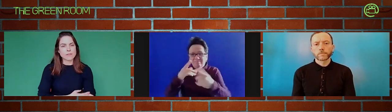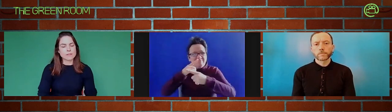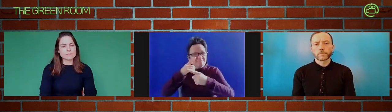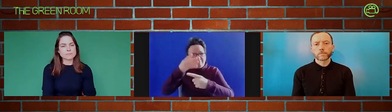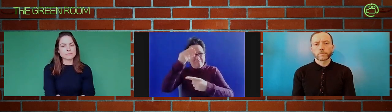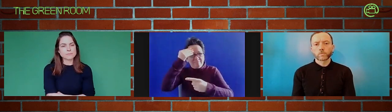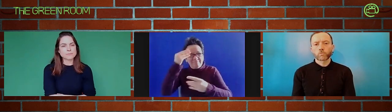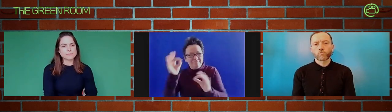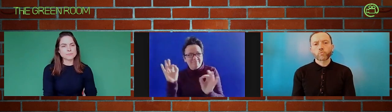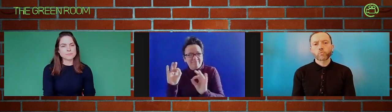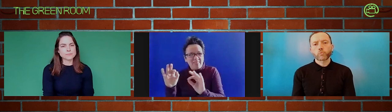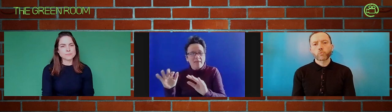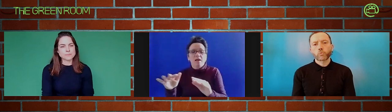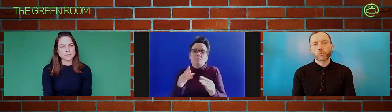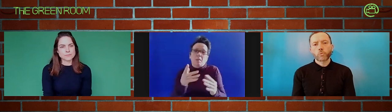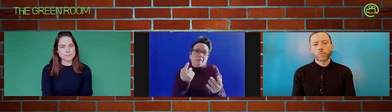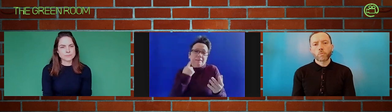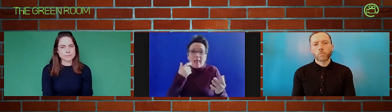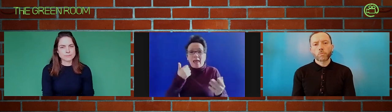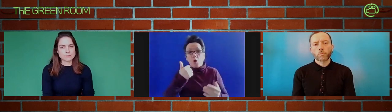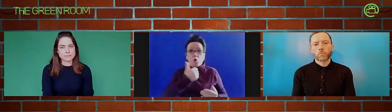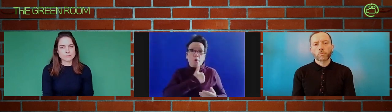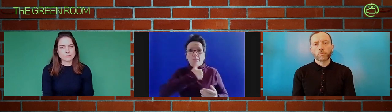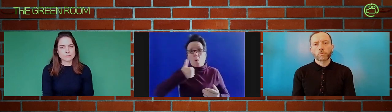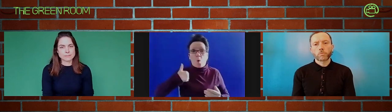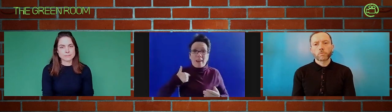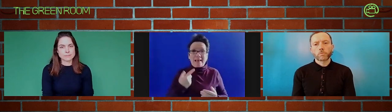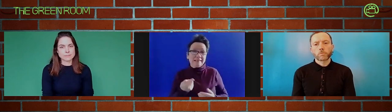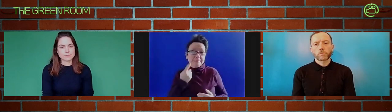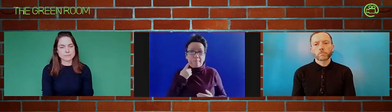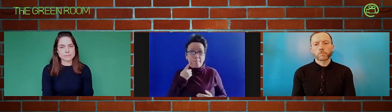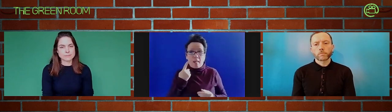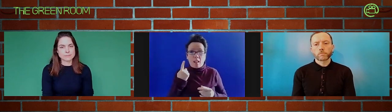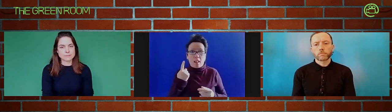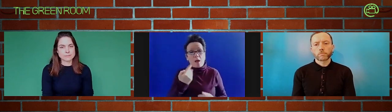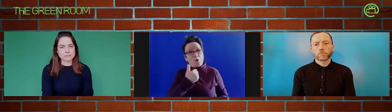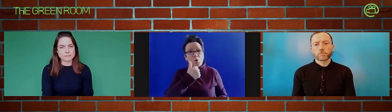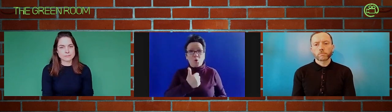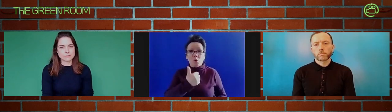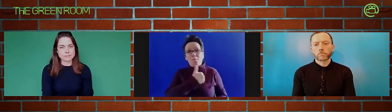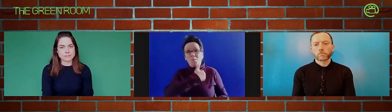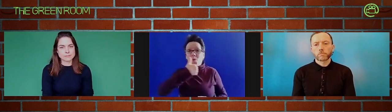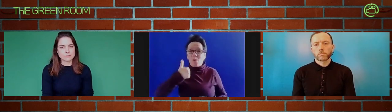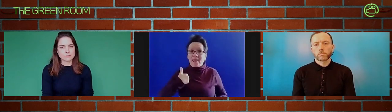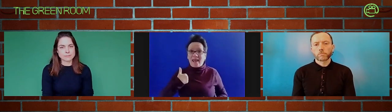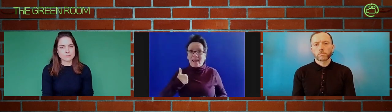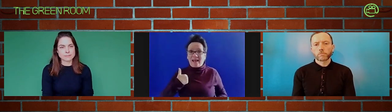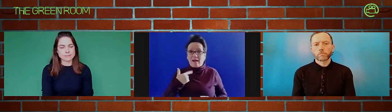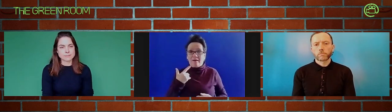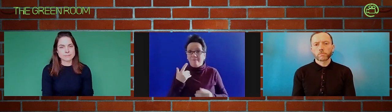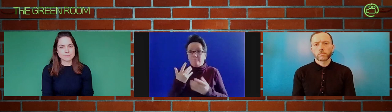you know, a good morning, can make so much of a difference to someone who is deaf or who does